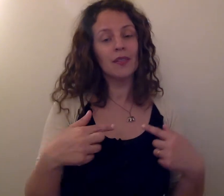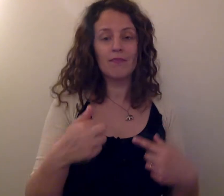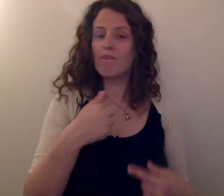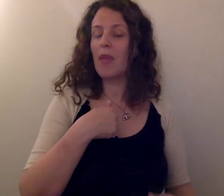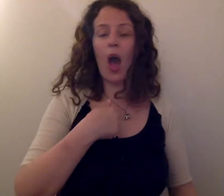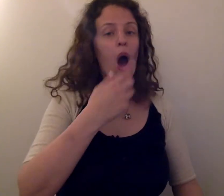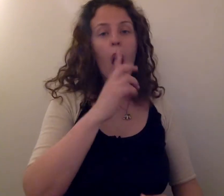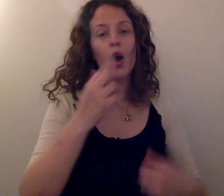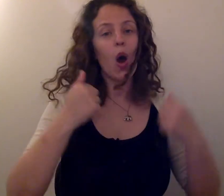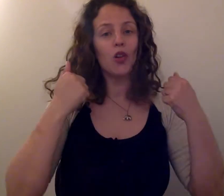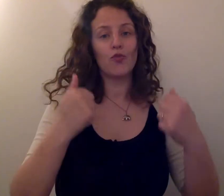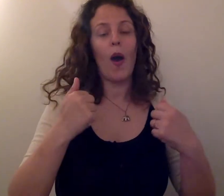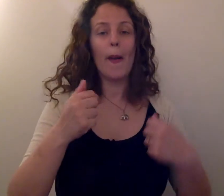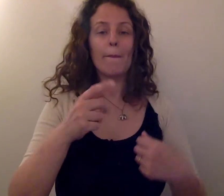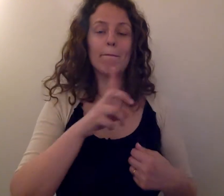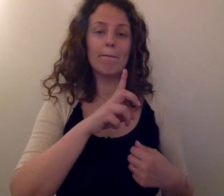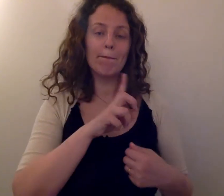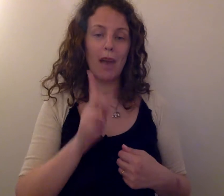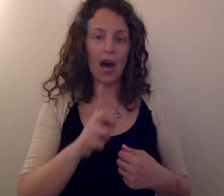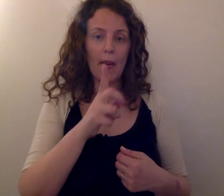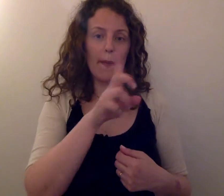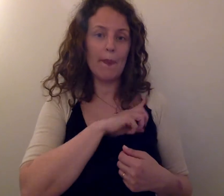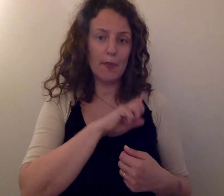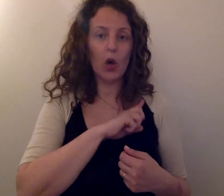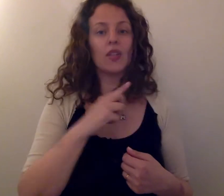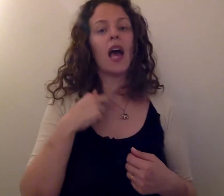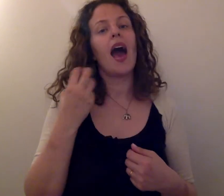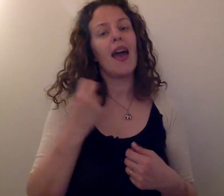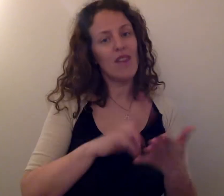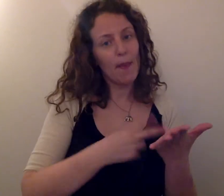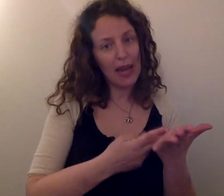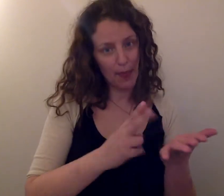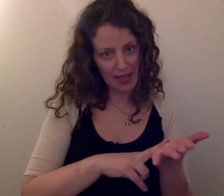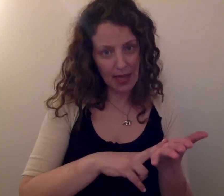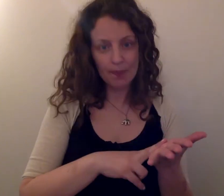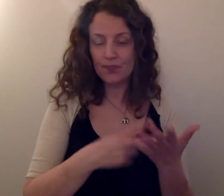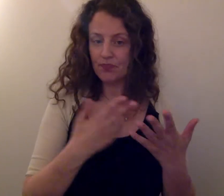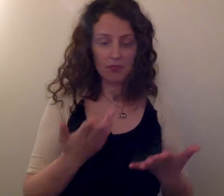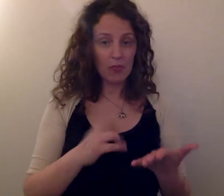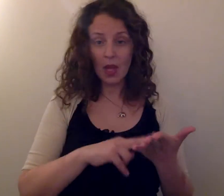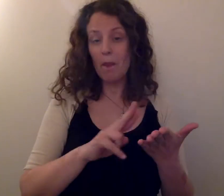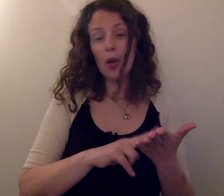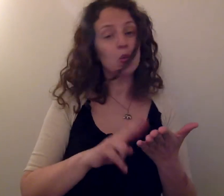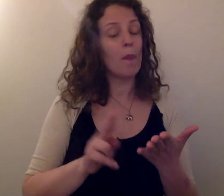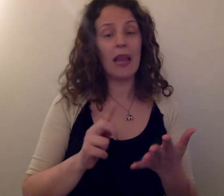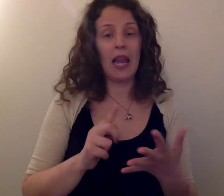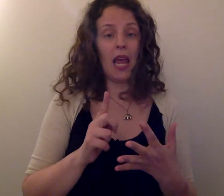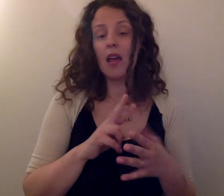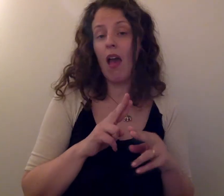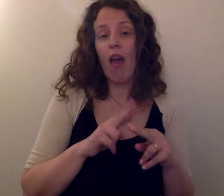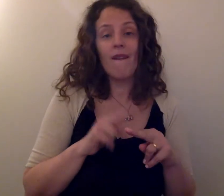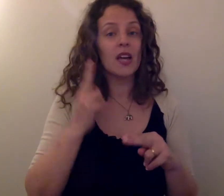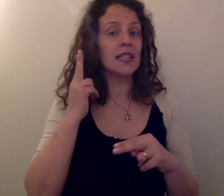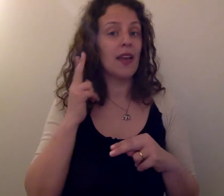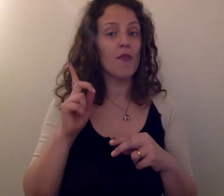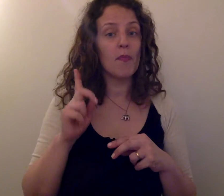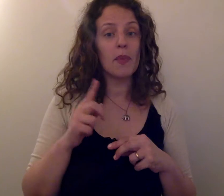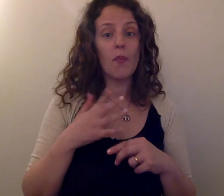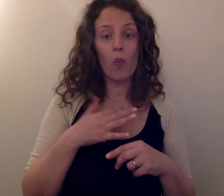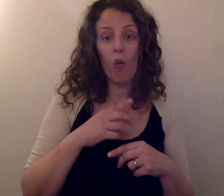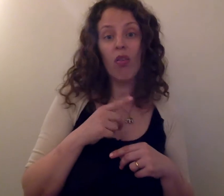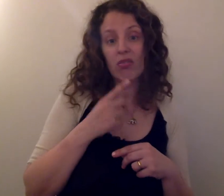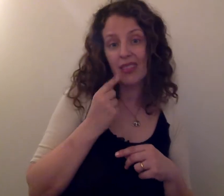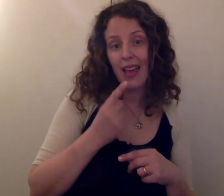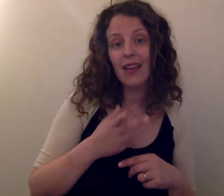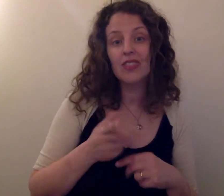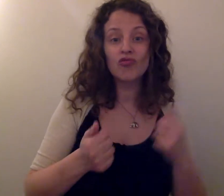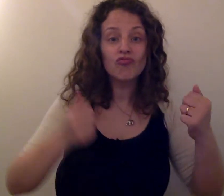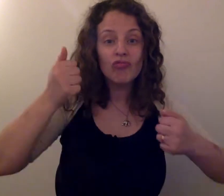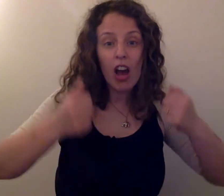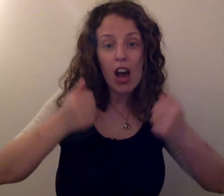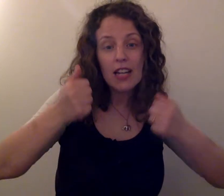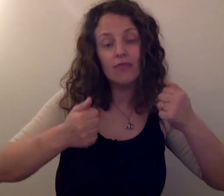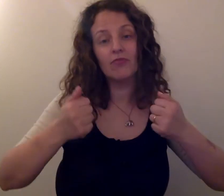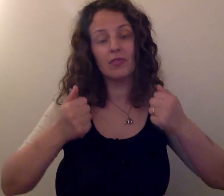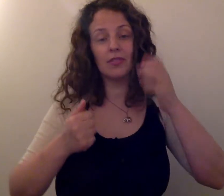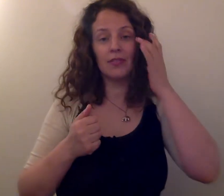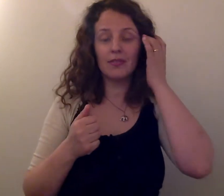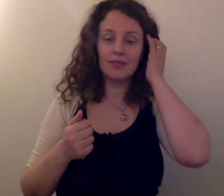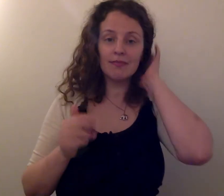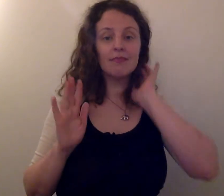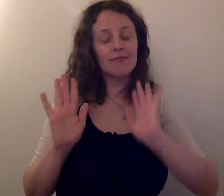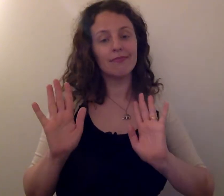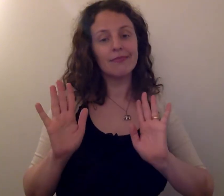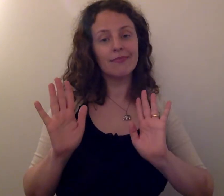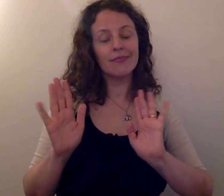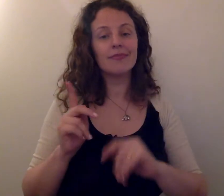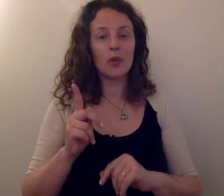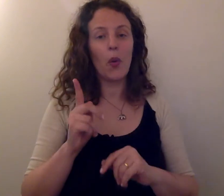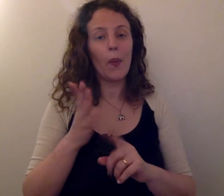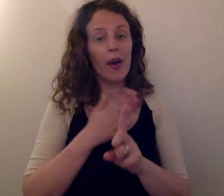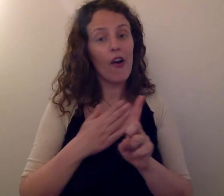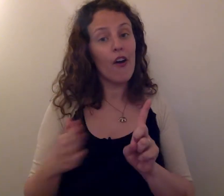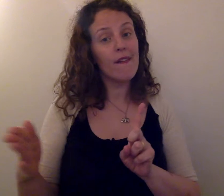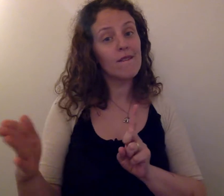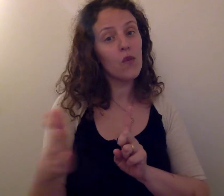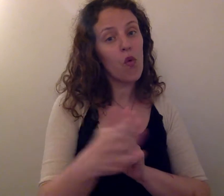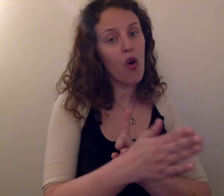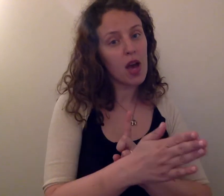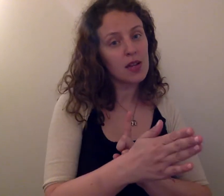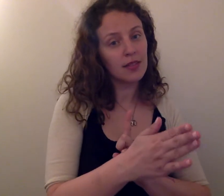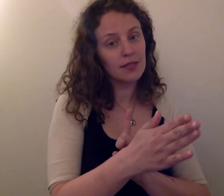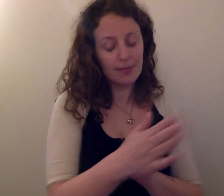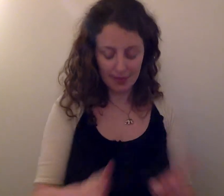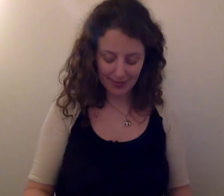I can't drive because I have epilepsy but normally if deaf people want they can drive. So avoid.